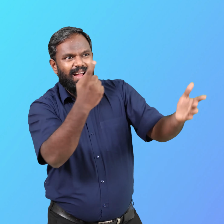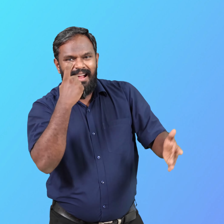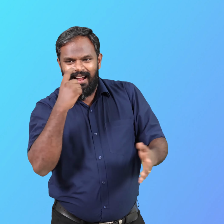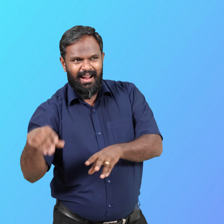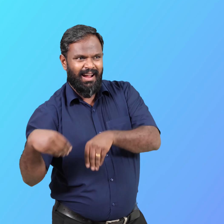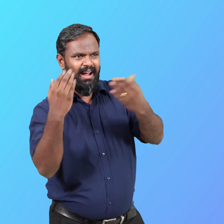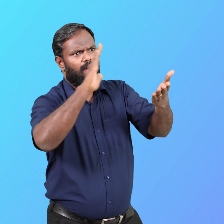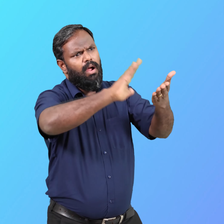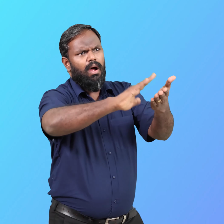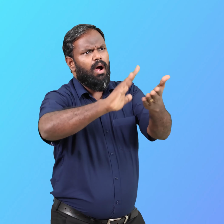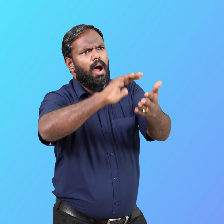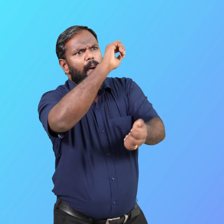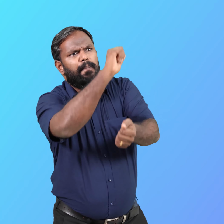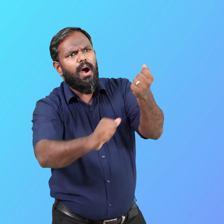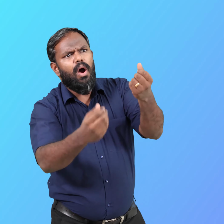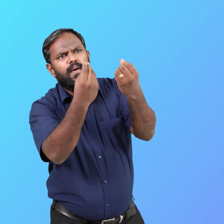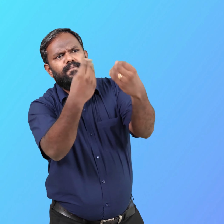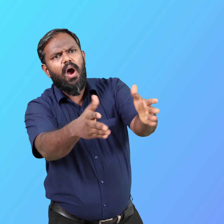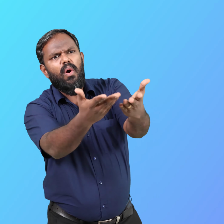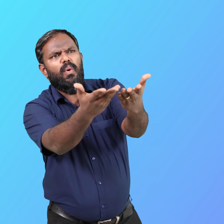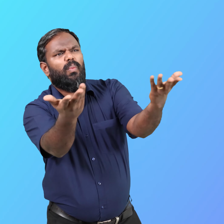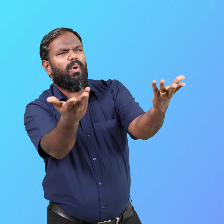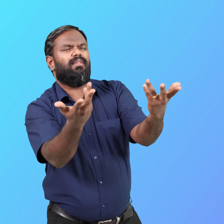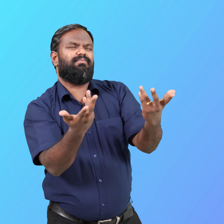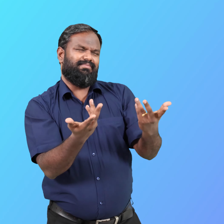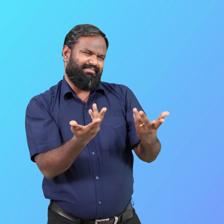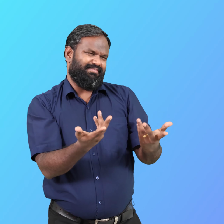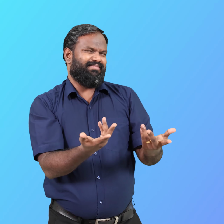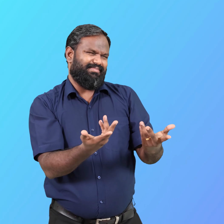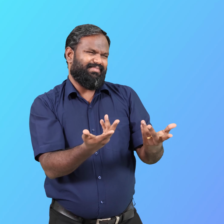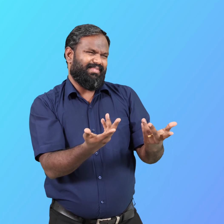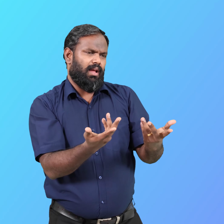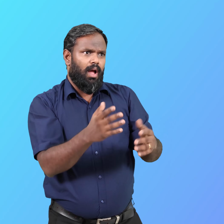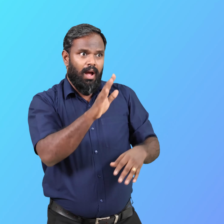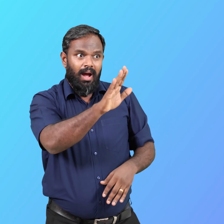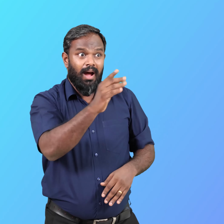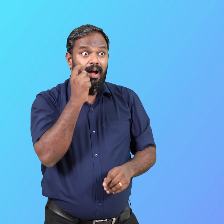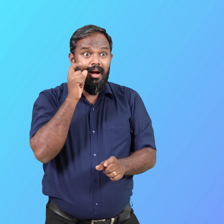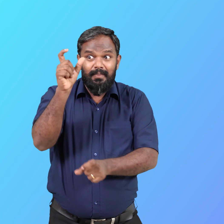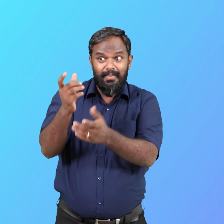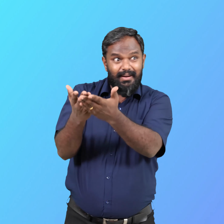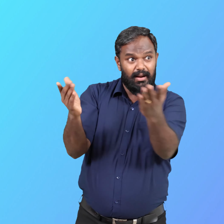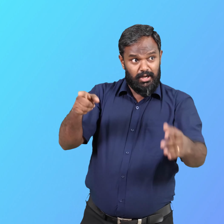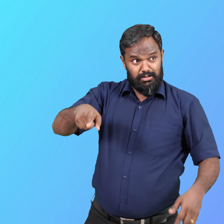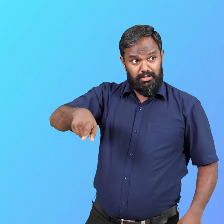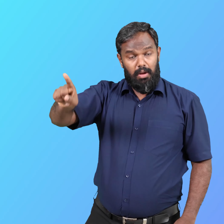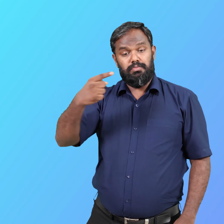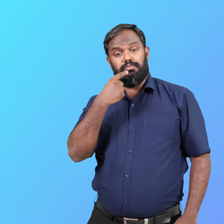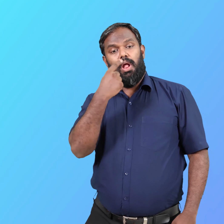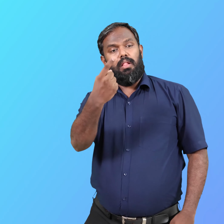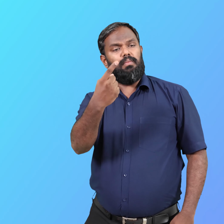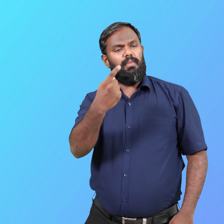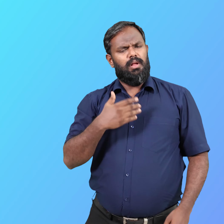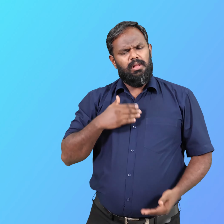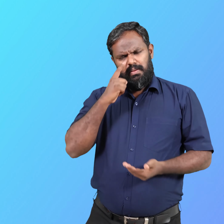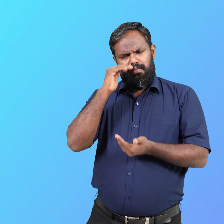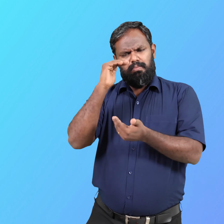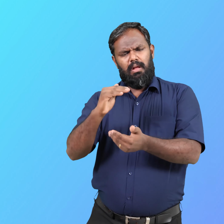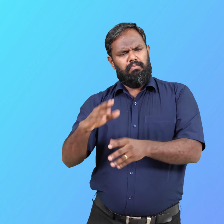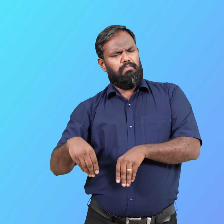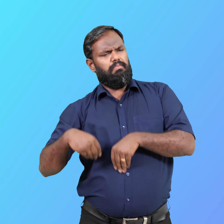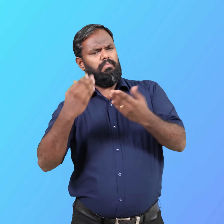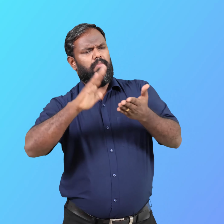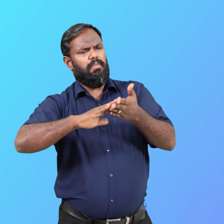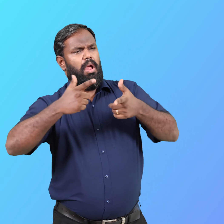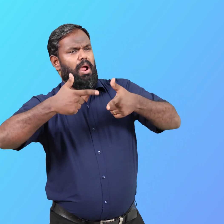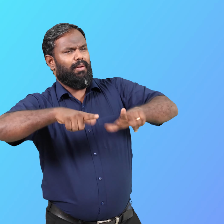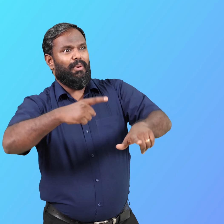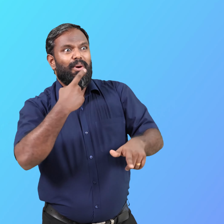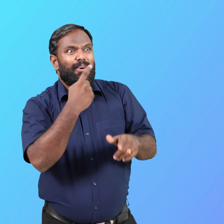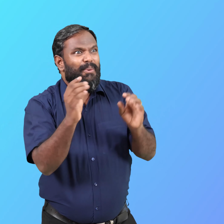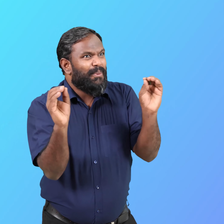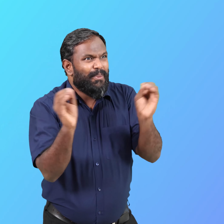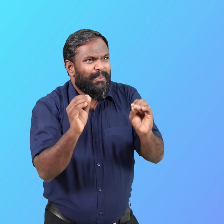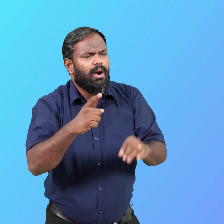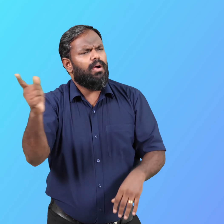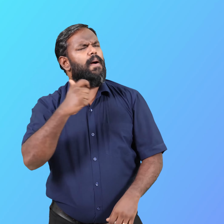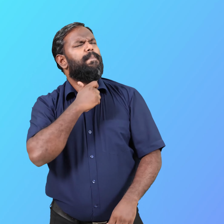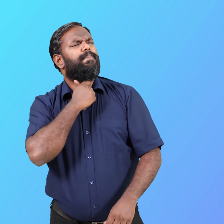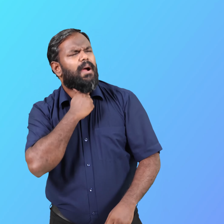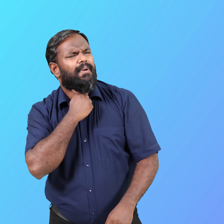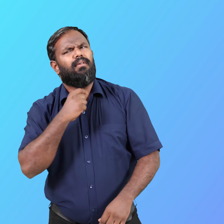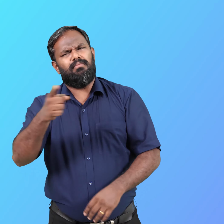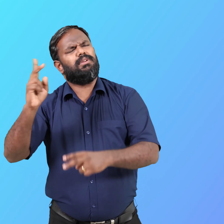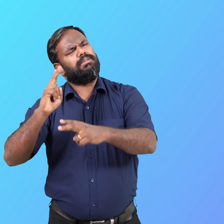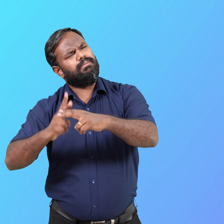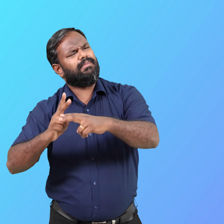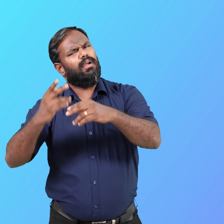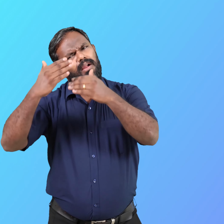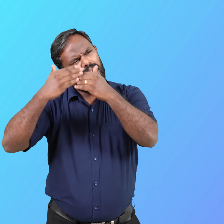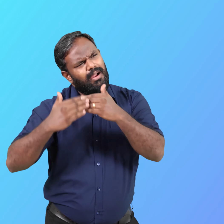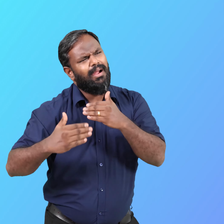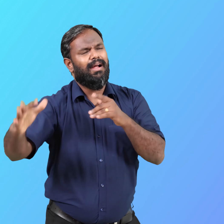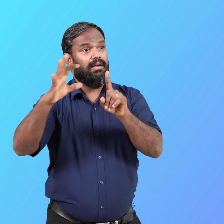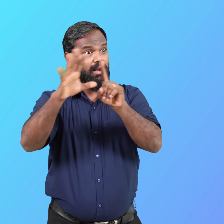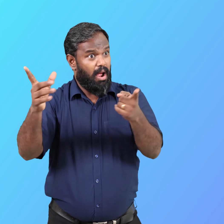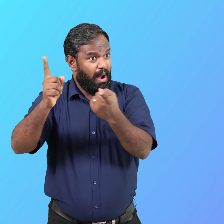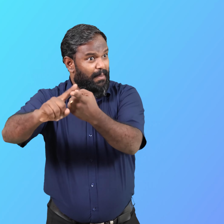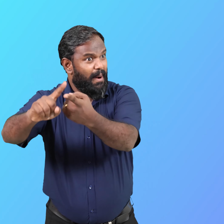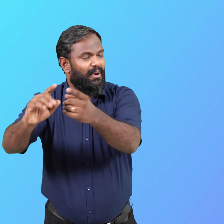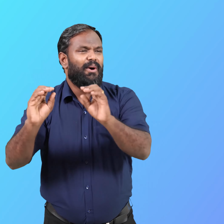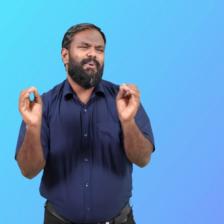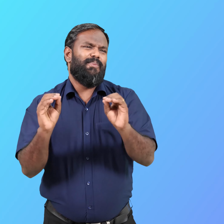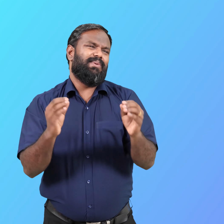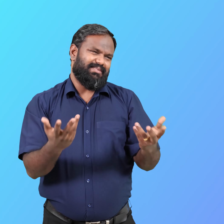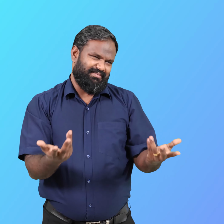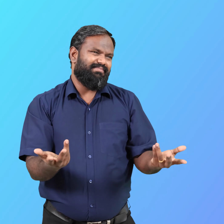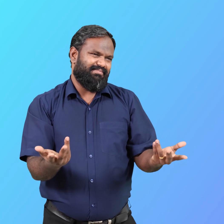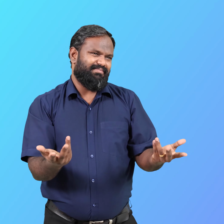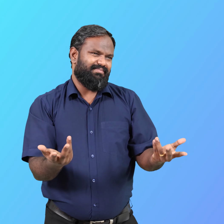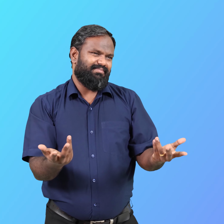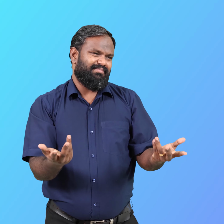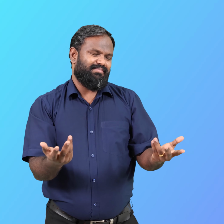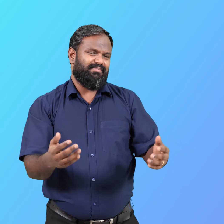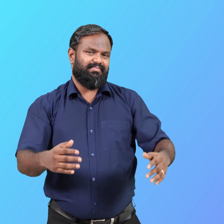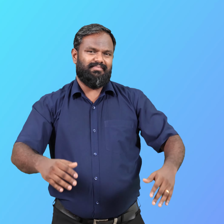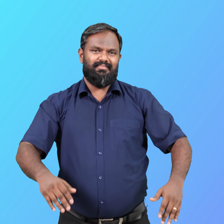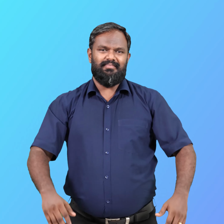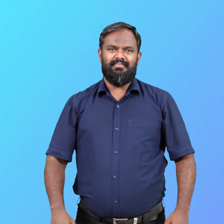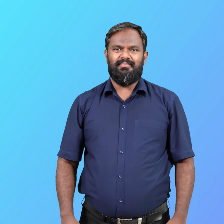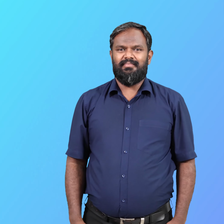We could not get wives for each of them during the war. And you did not willingly give the women to the men of Benjamin, so you did not break your promise.’”